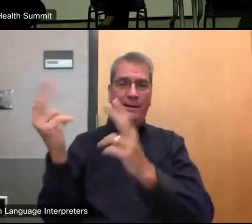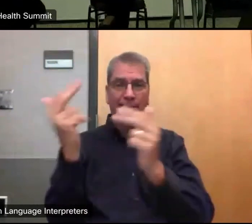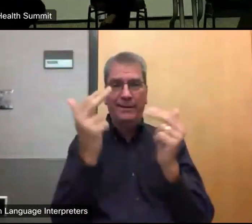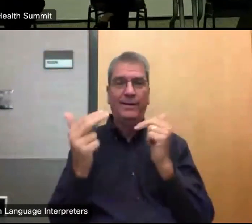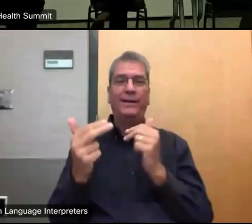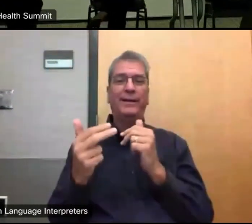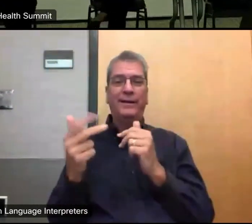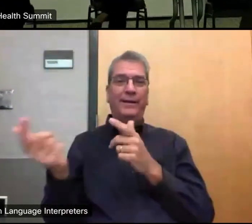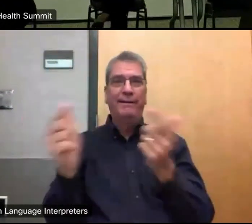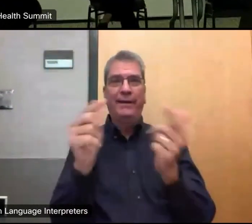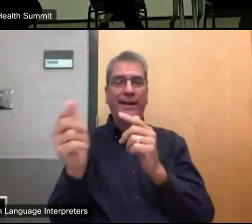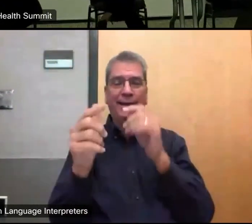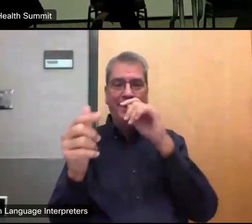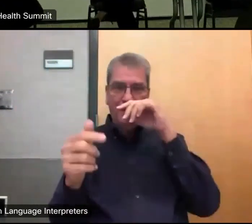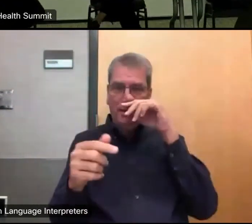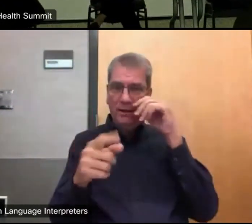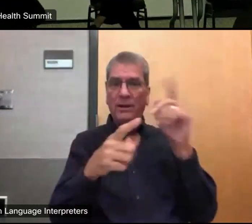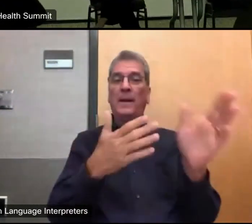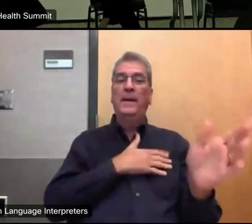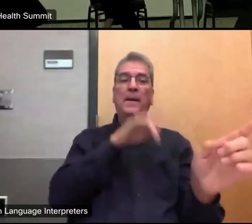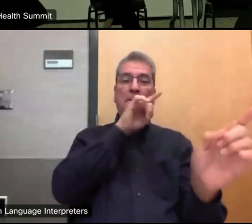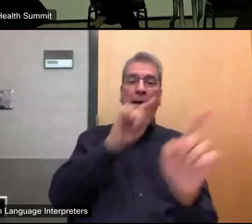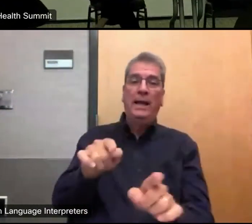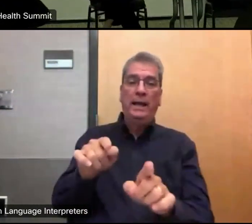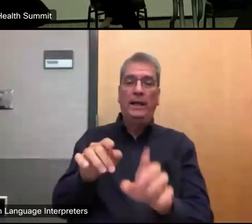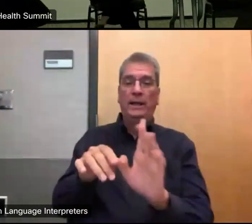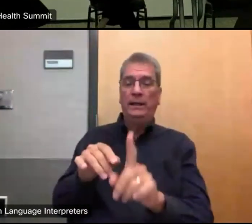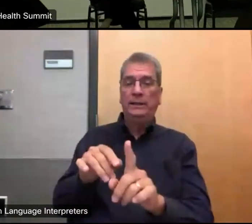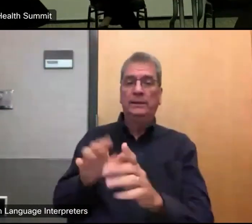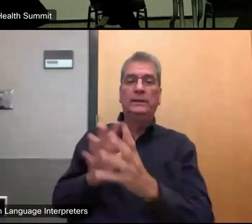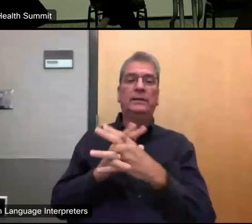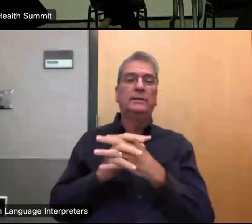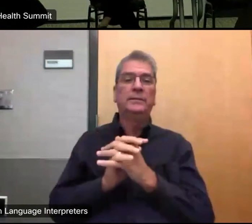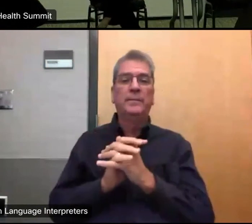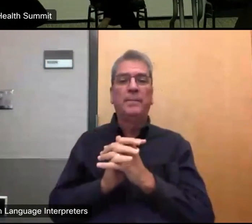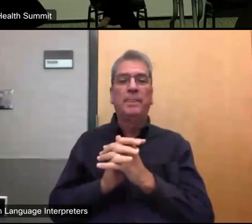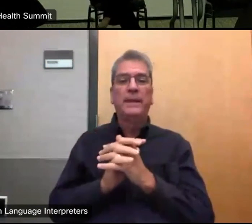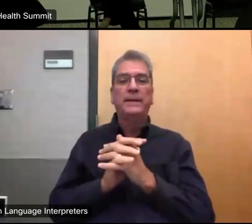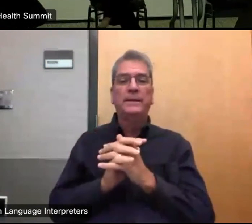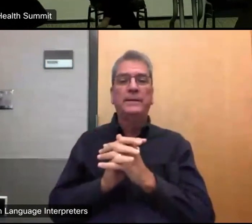of the curve You can do it. Okay. Okay. Um, I'll give you my answer for the way we think about some, the education stuff that we care about. Um,